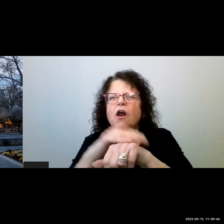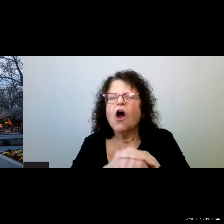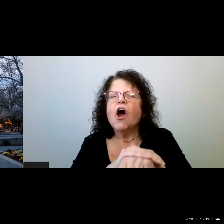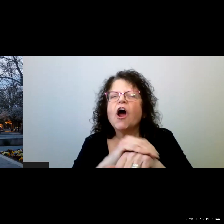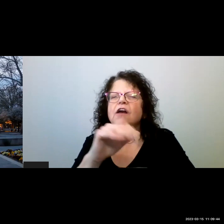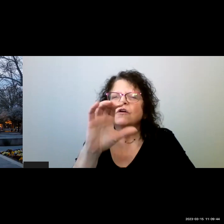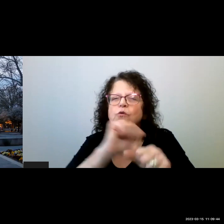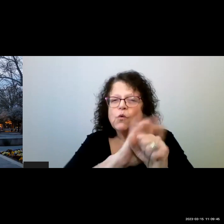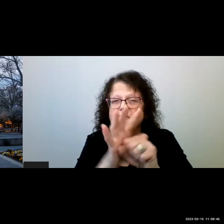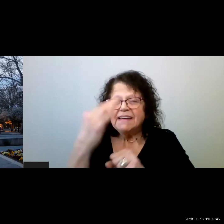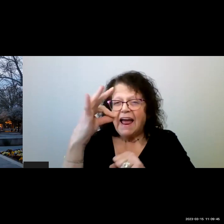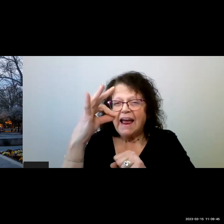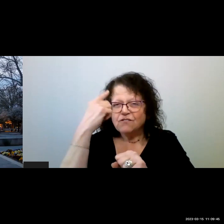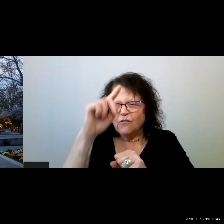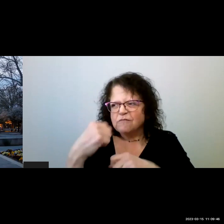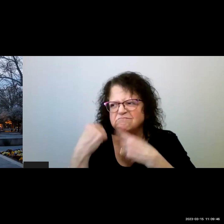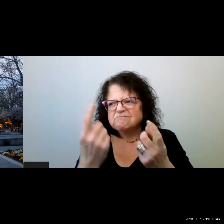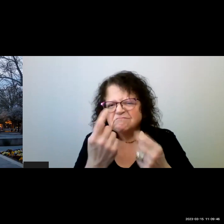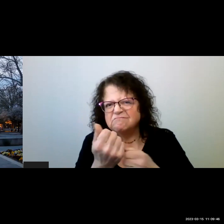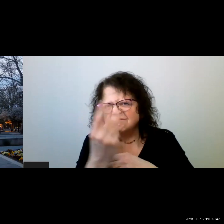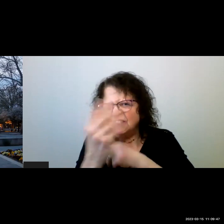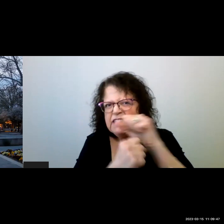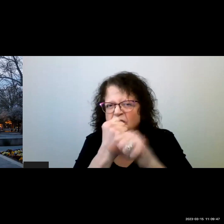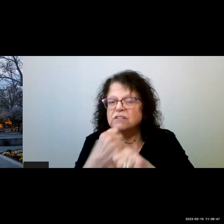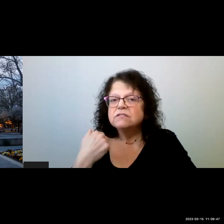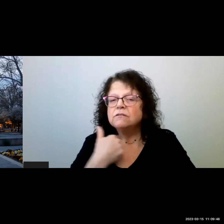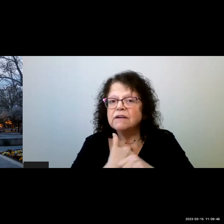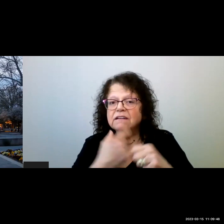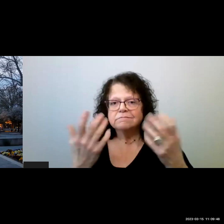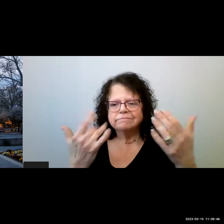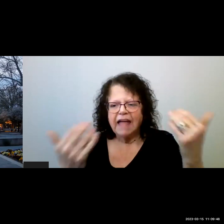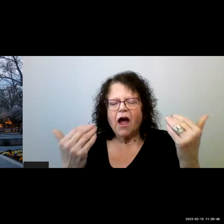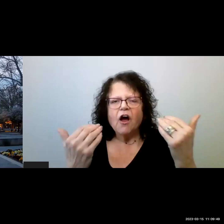for the past couple of years. We are pleased to tell you we received additional funding